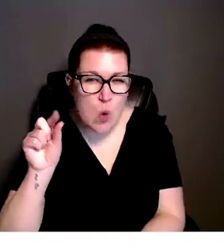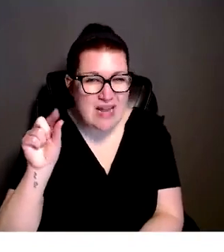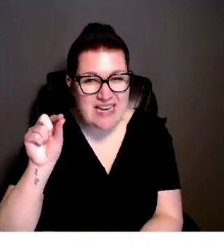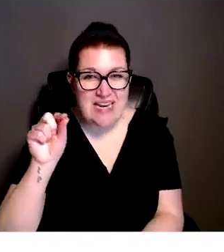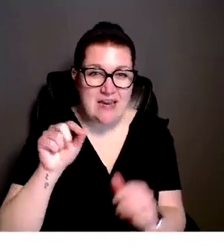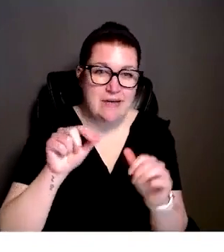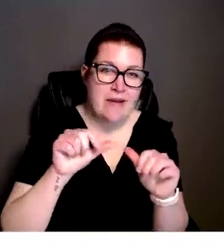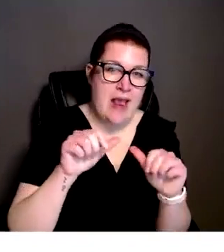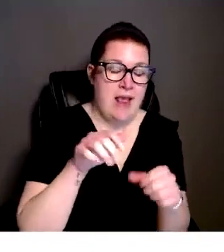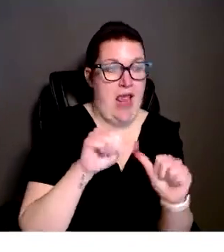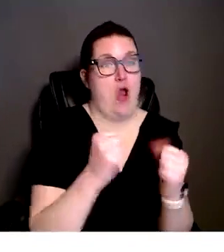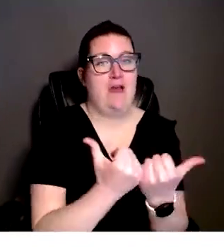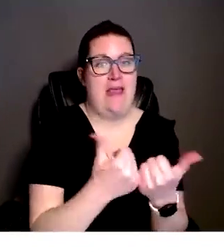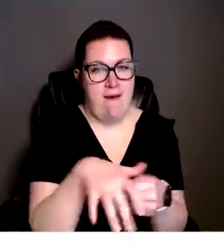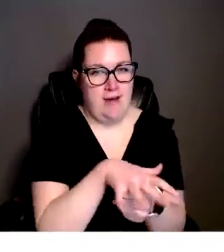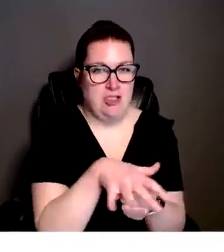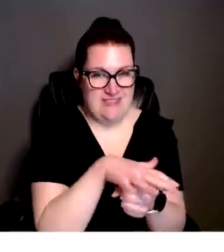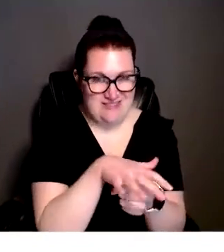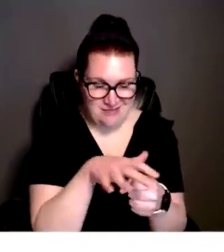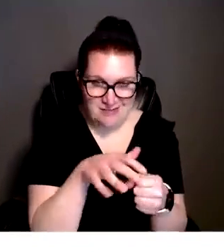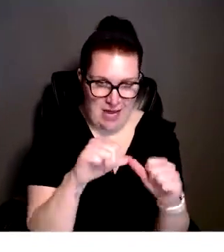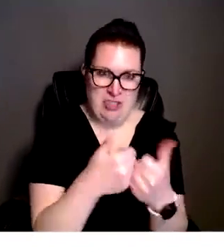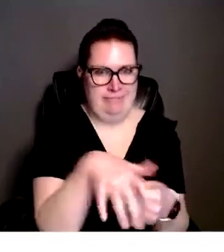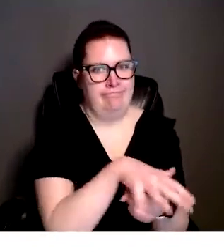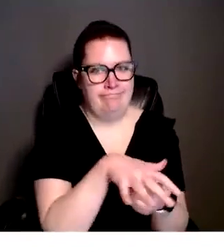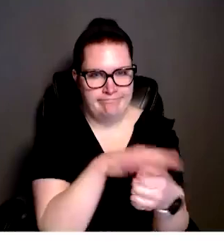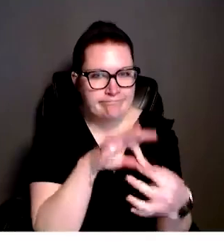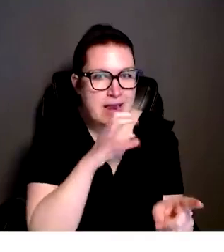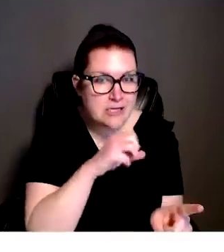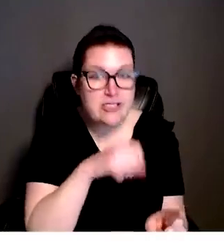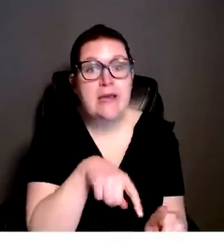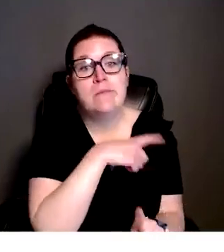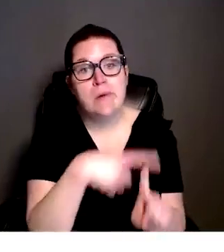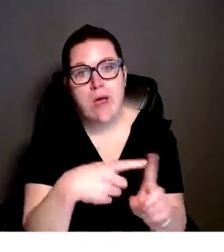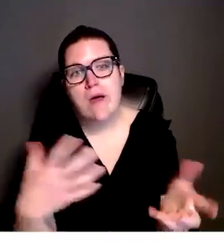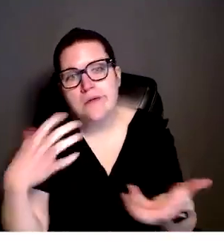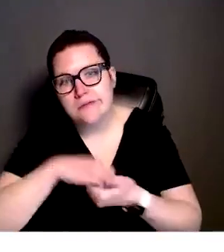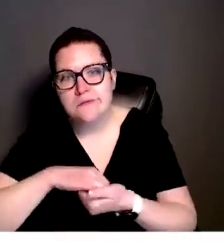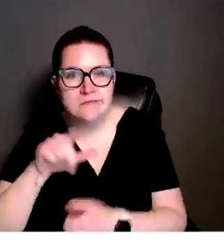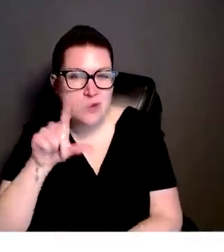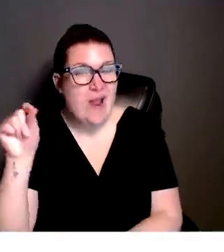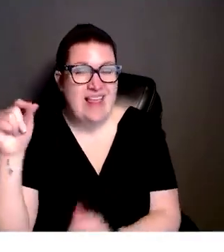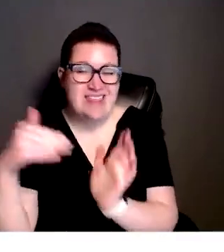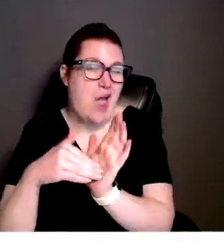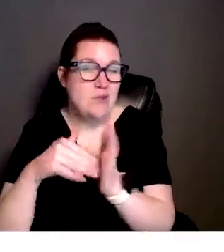And then they work through roughly 20,000 community- based organizations to deliver a variety of programs and supports.